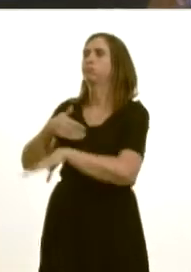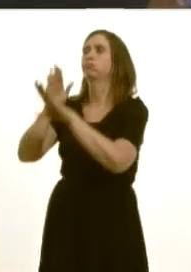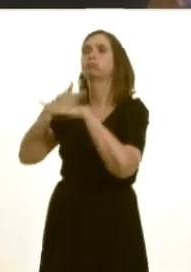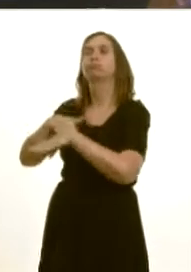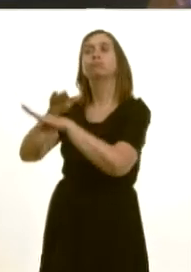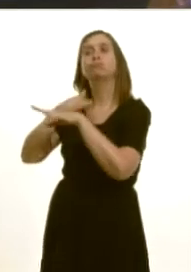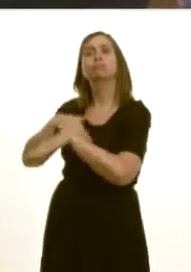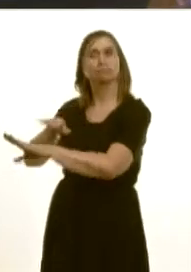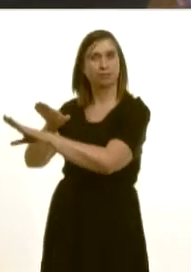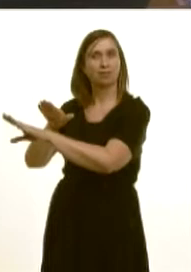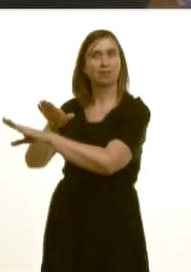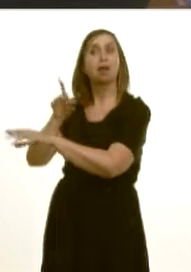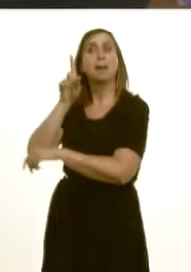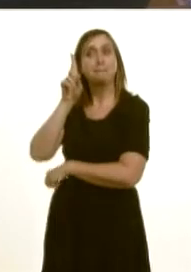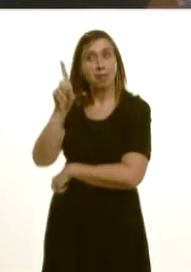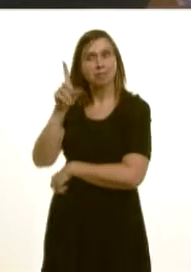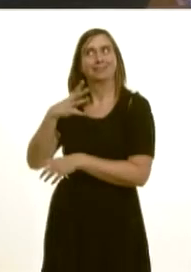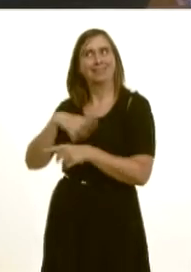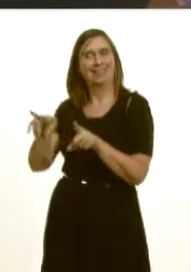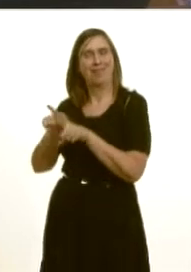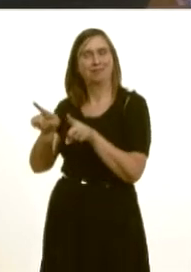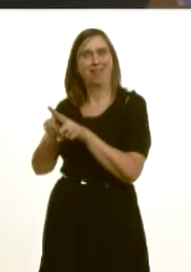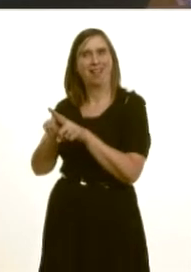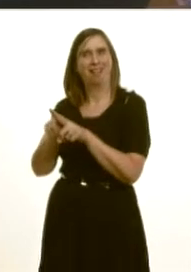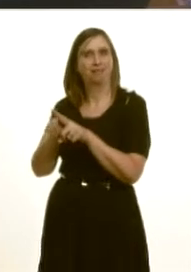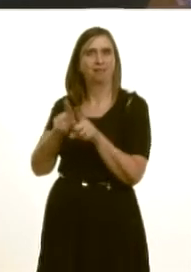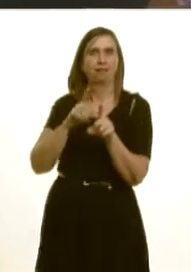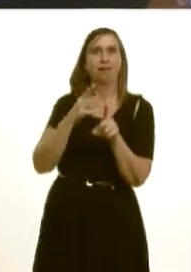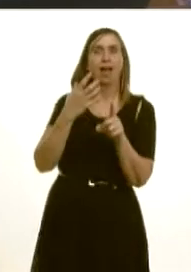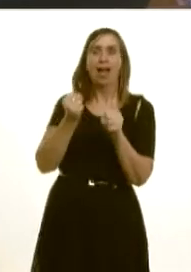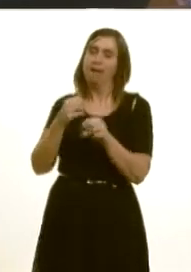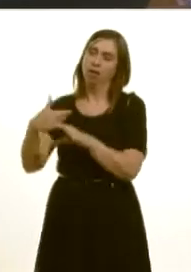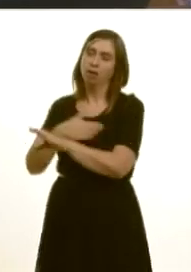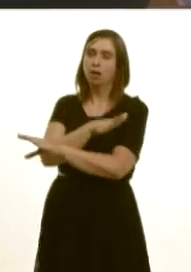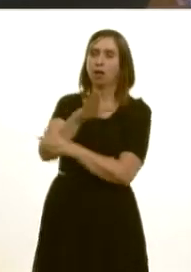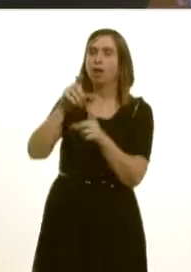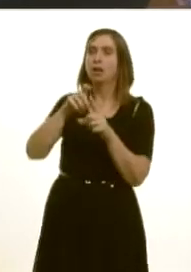while at the same time looking—we have the distributor road, fairly newly opened, past